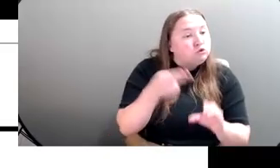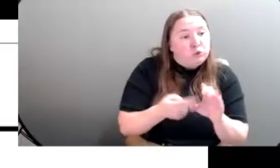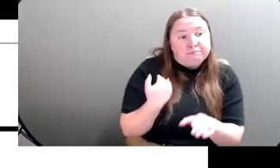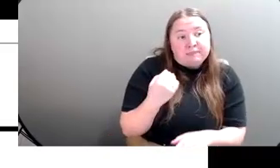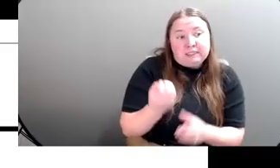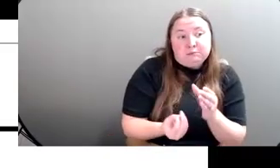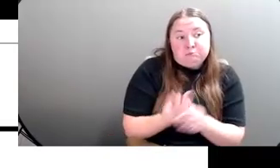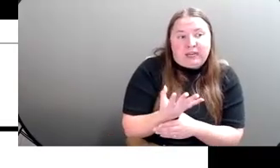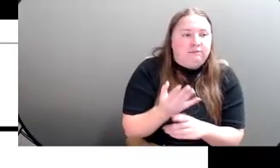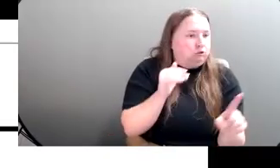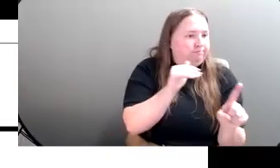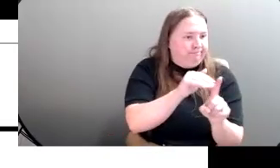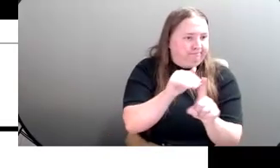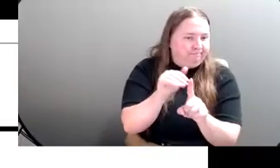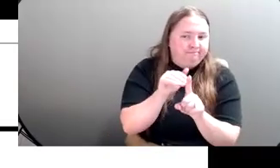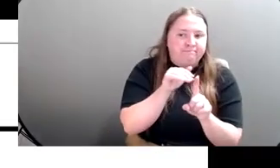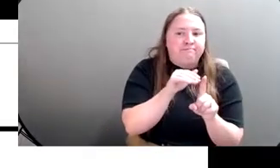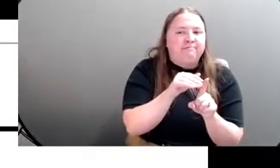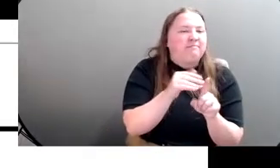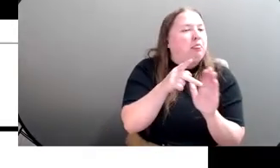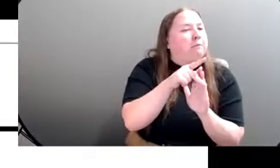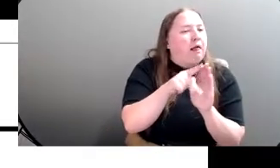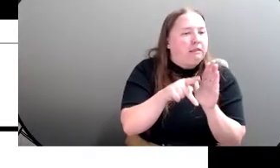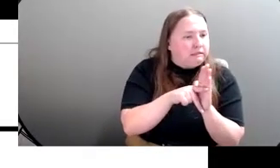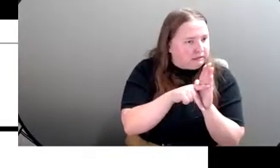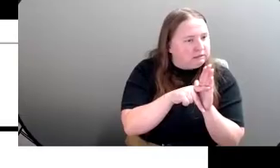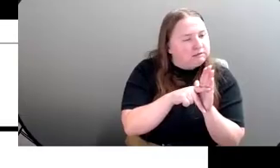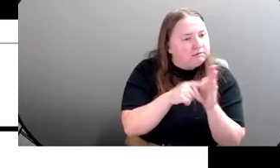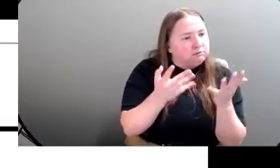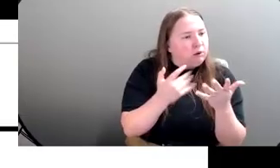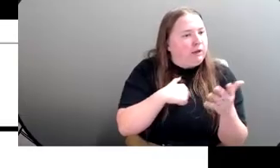just reminding us about the policies and what we have here at City College.